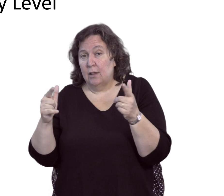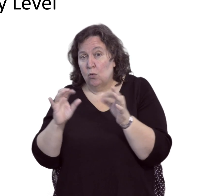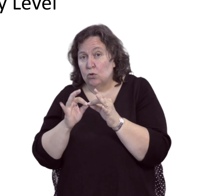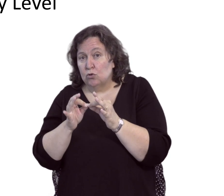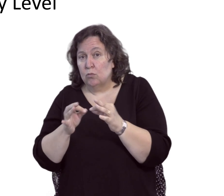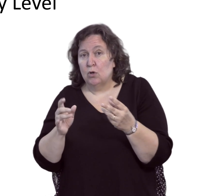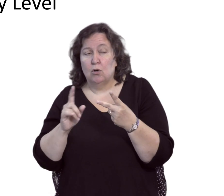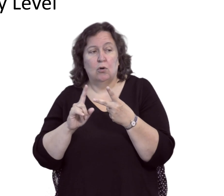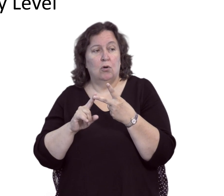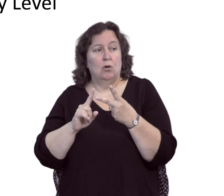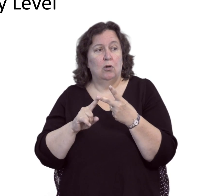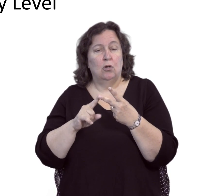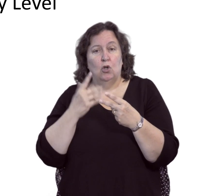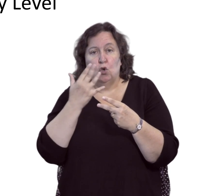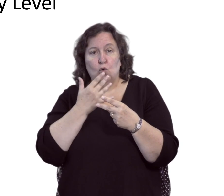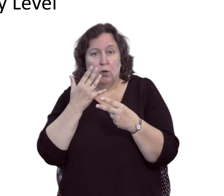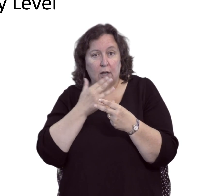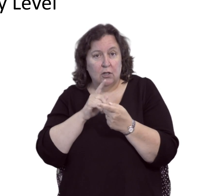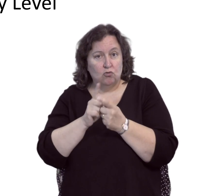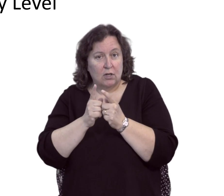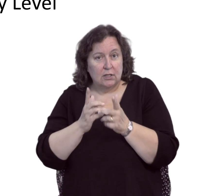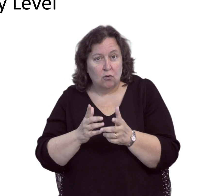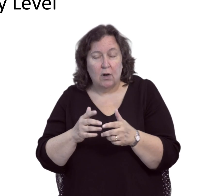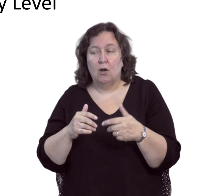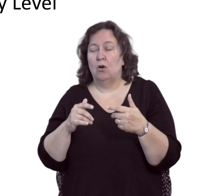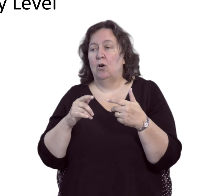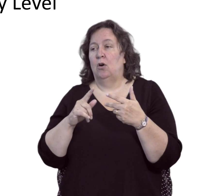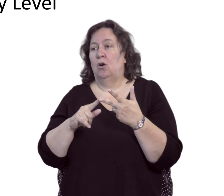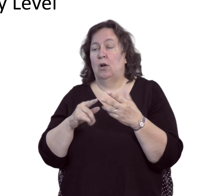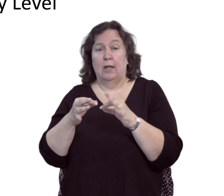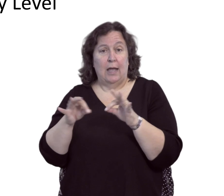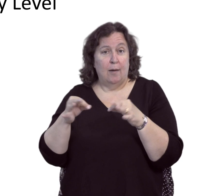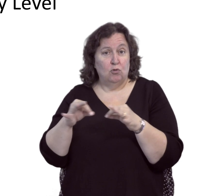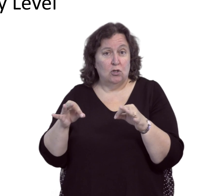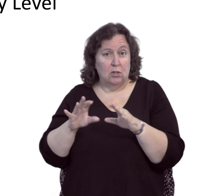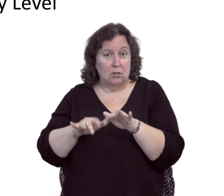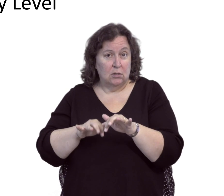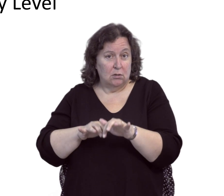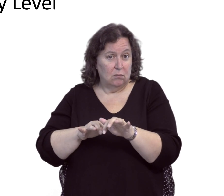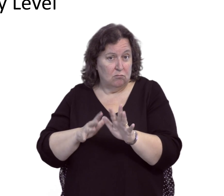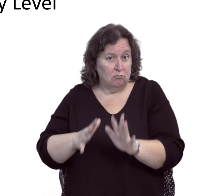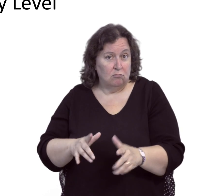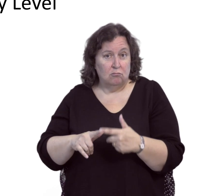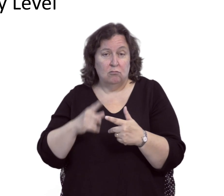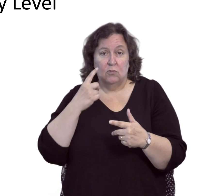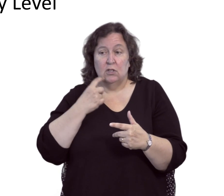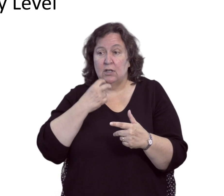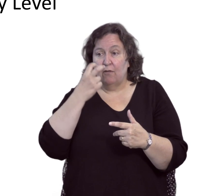such as sign language interpreters, cued English transliterators, captionists,